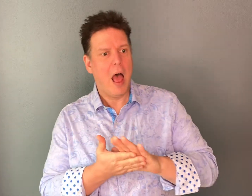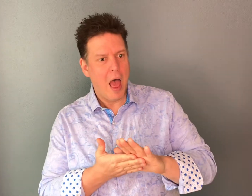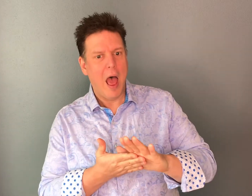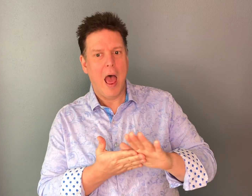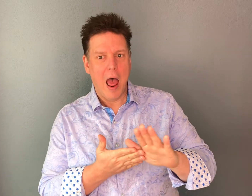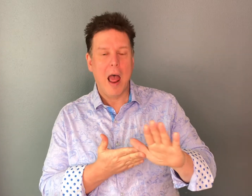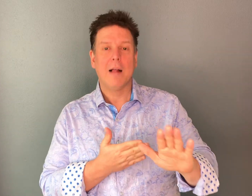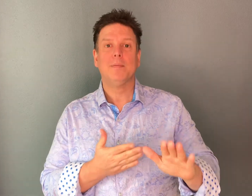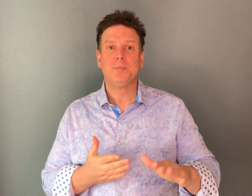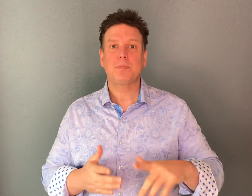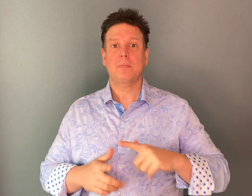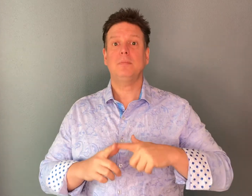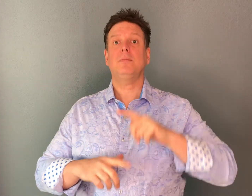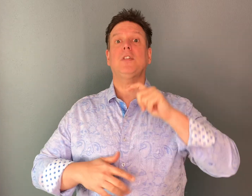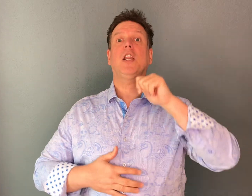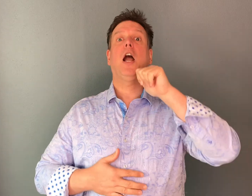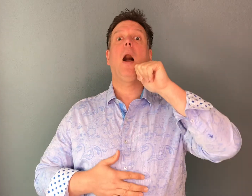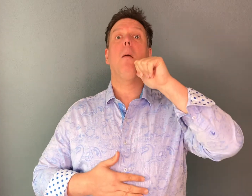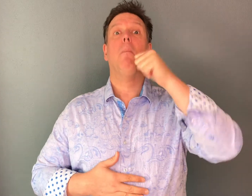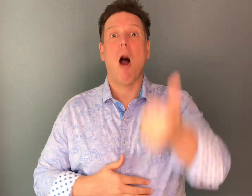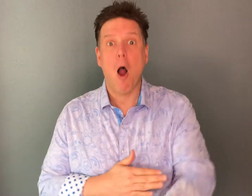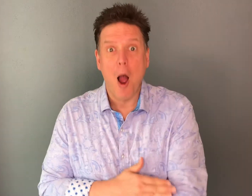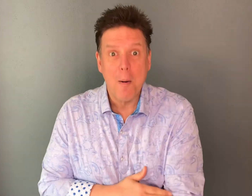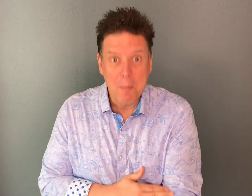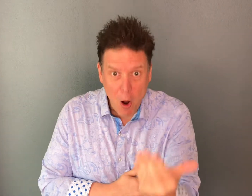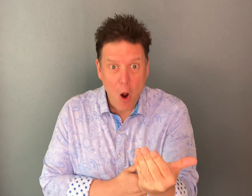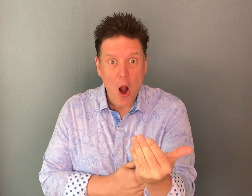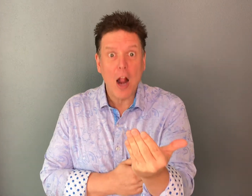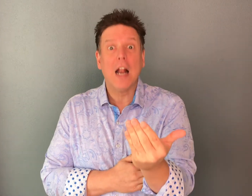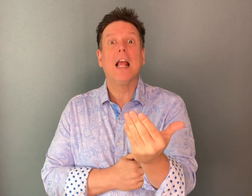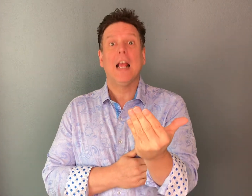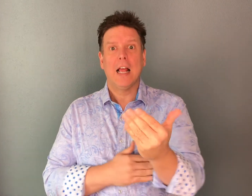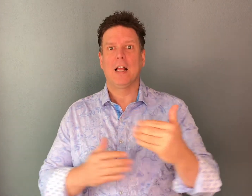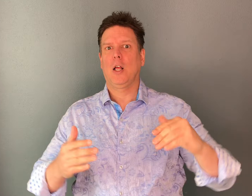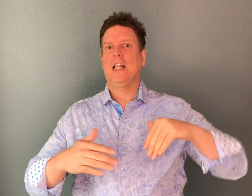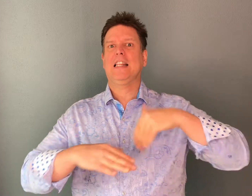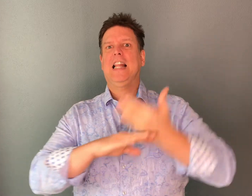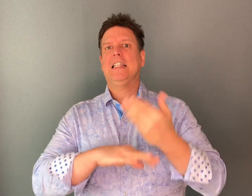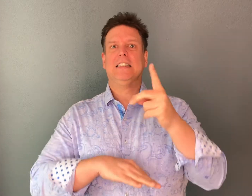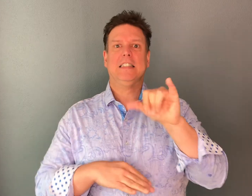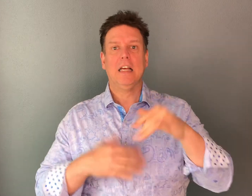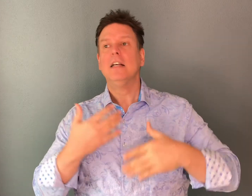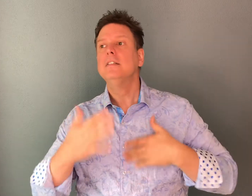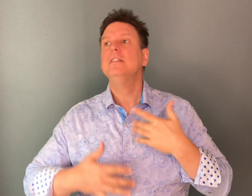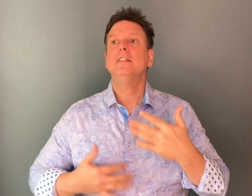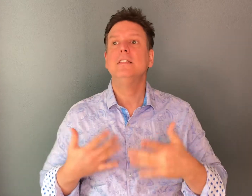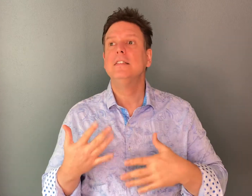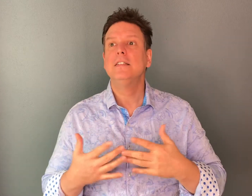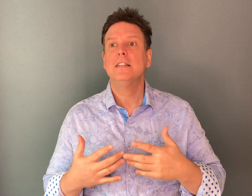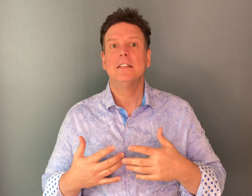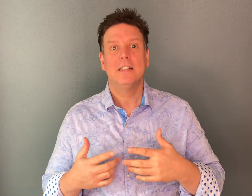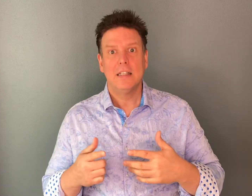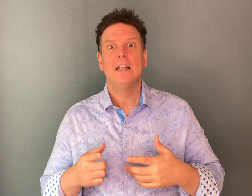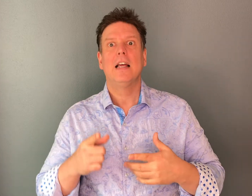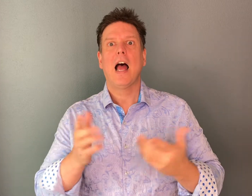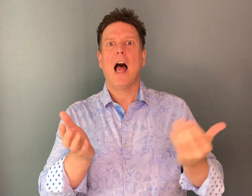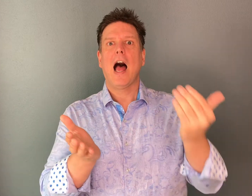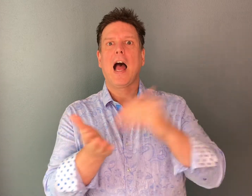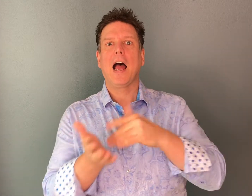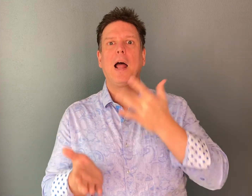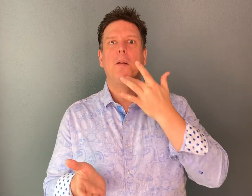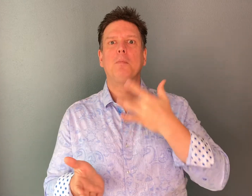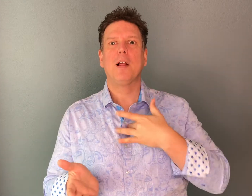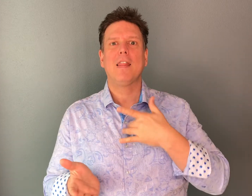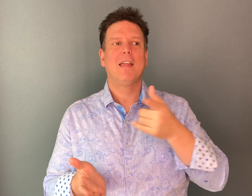were coming up to me it was a really great day. The following day we went back